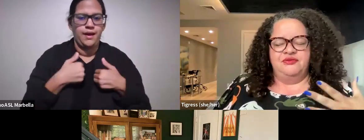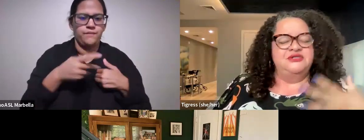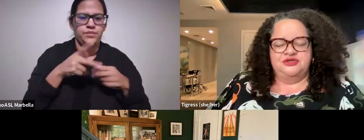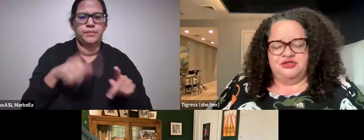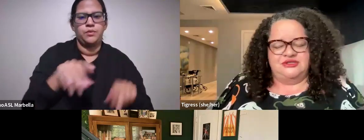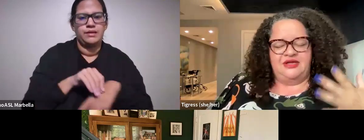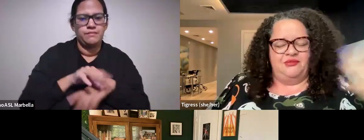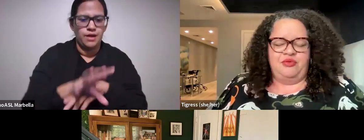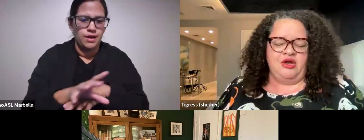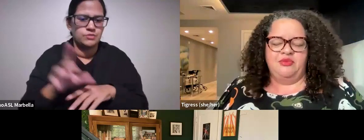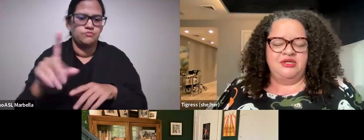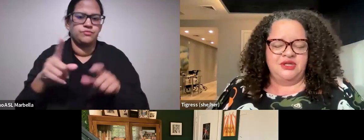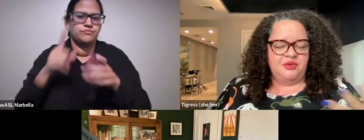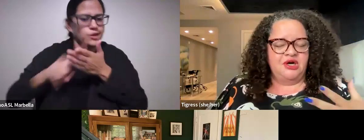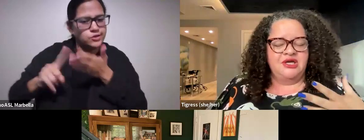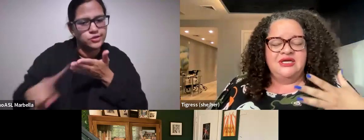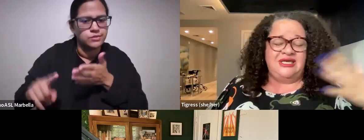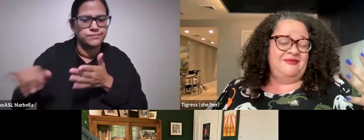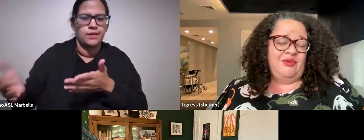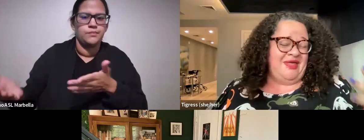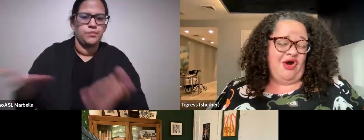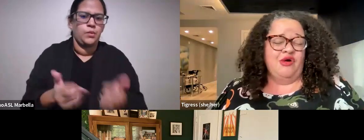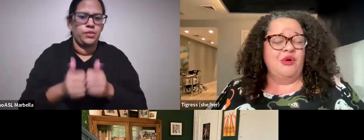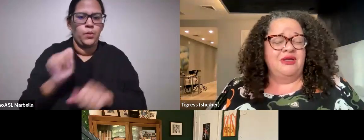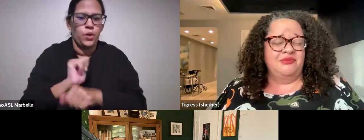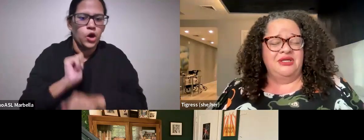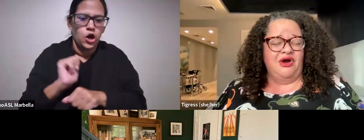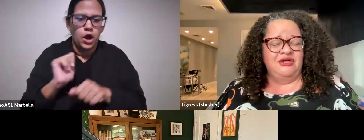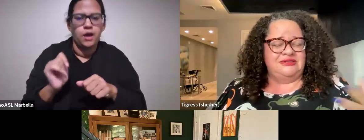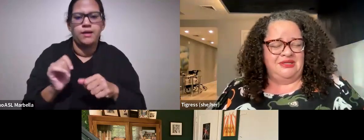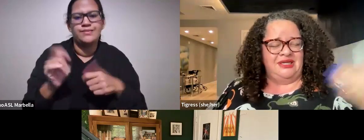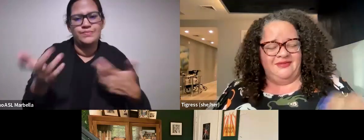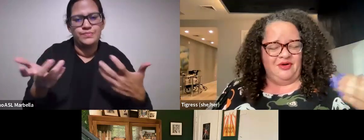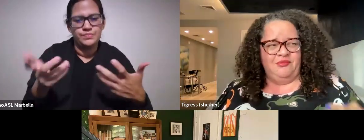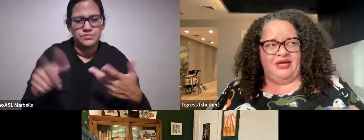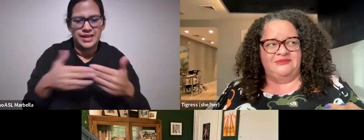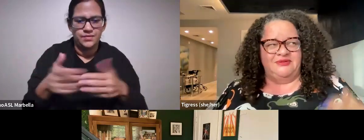researchers that they are going to bring to their work even when they are working really hard to mitigate their own bias,